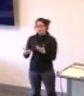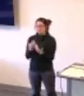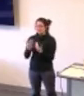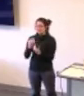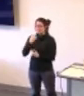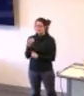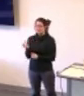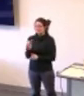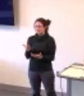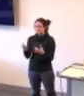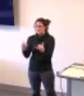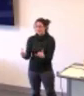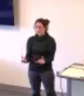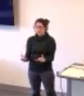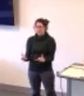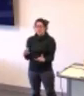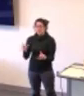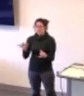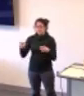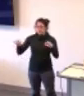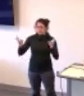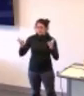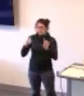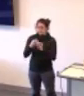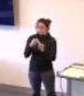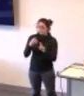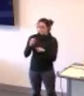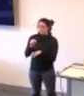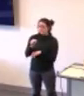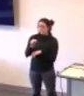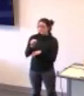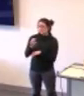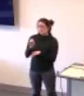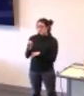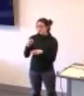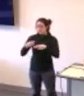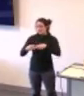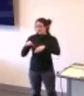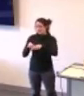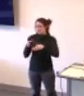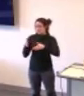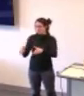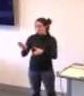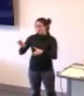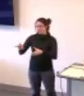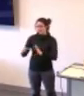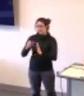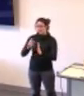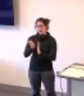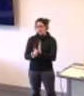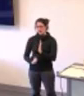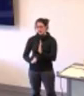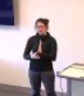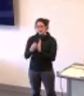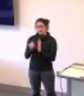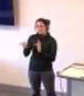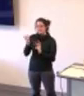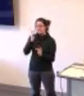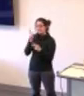And they're from his No Name in the Street writing. And it's about his visit to the Tombs in New York City.